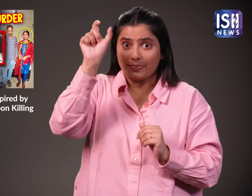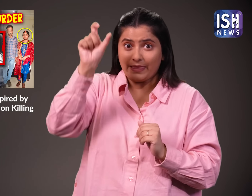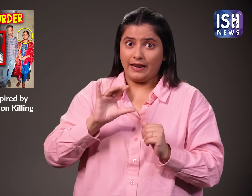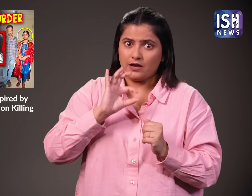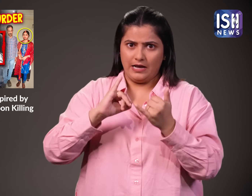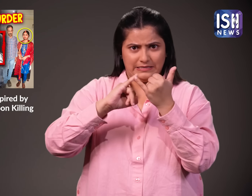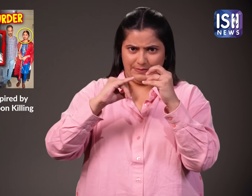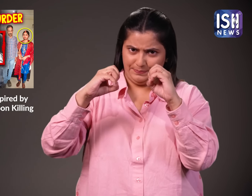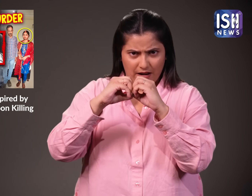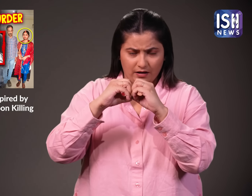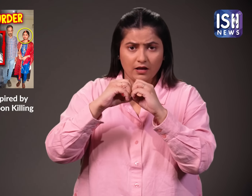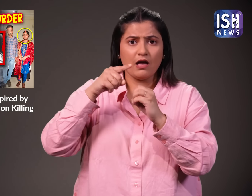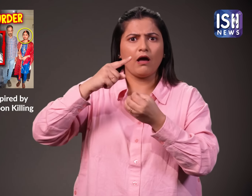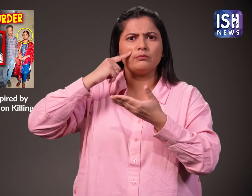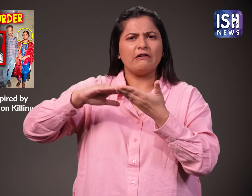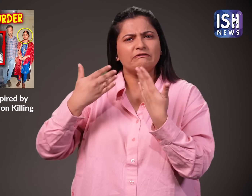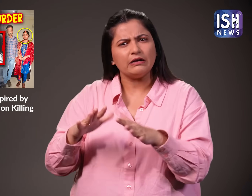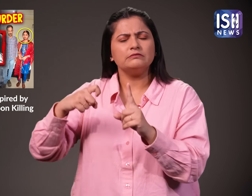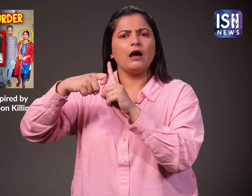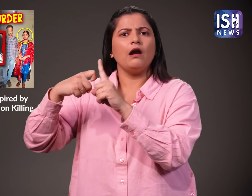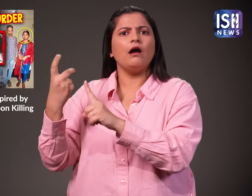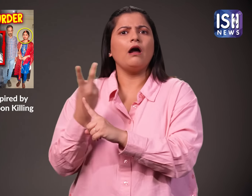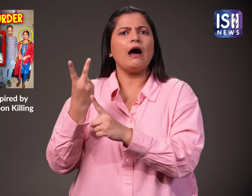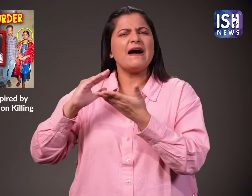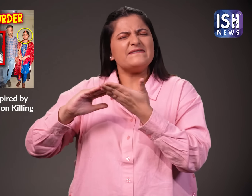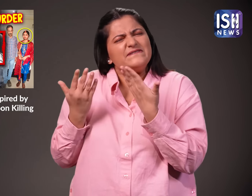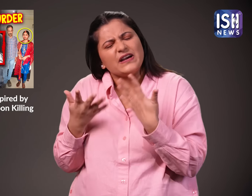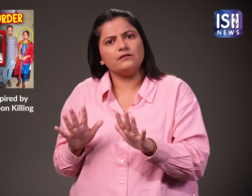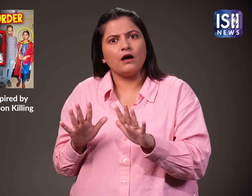Sahiba Bano was already married to Kaushal Kumar.